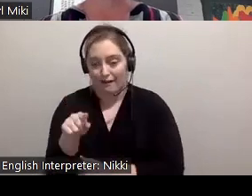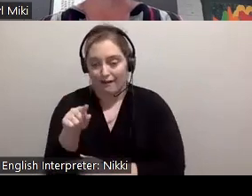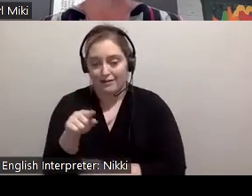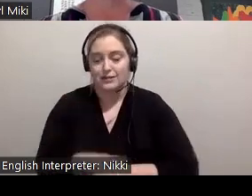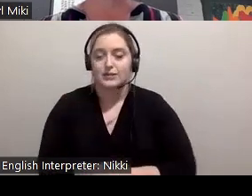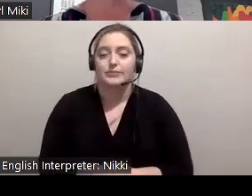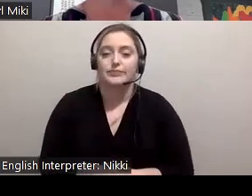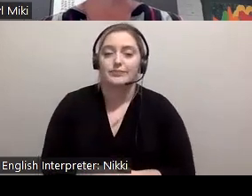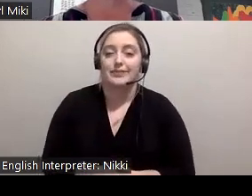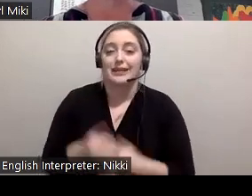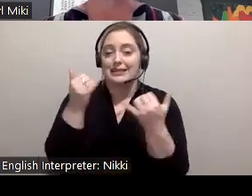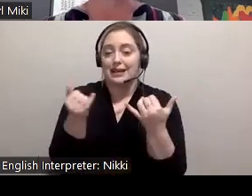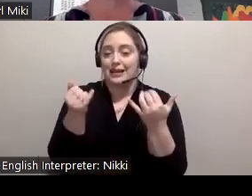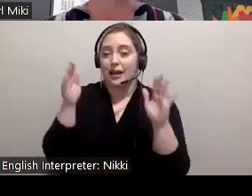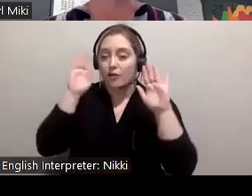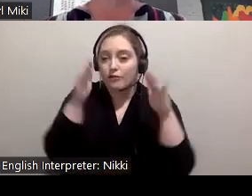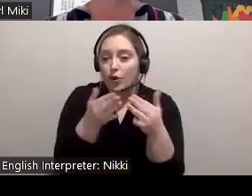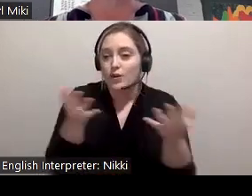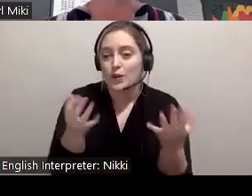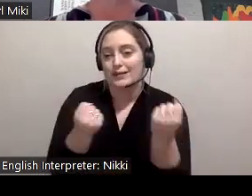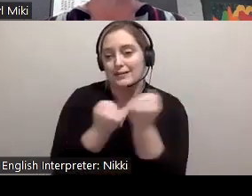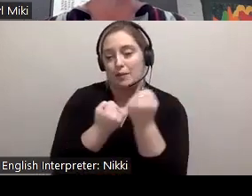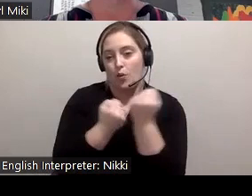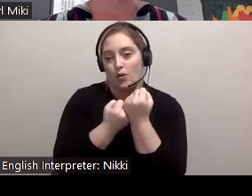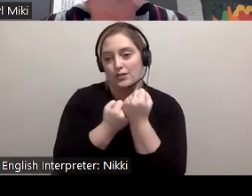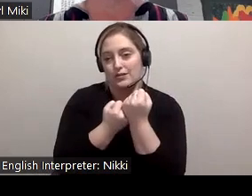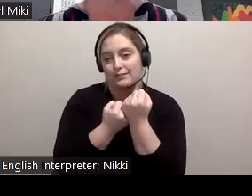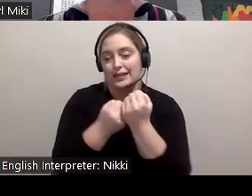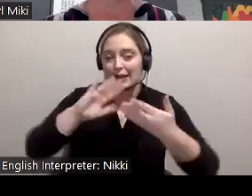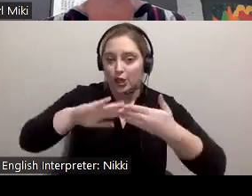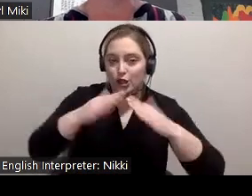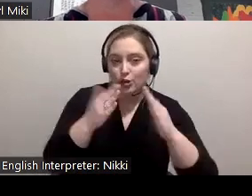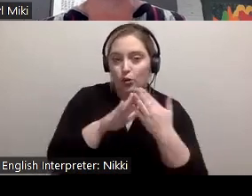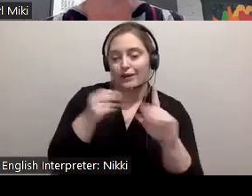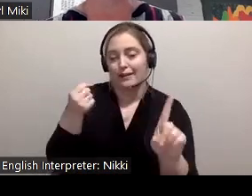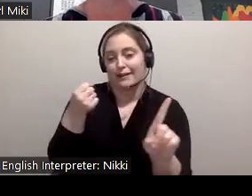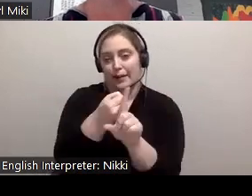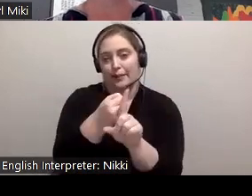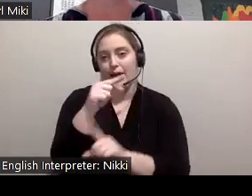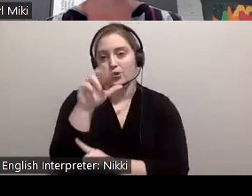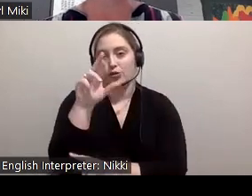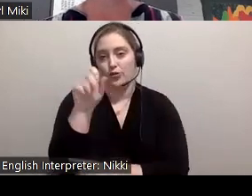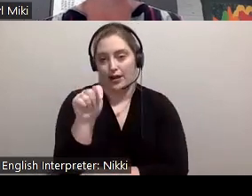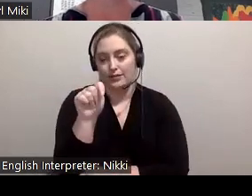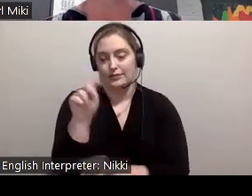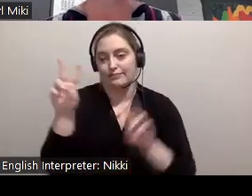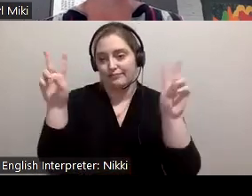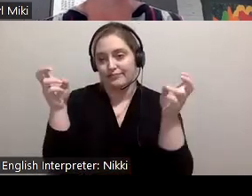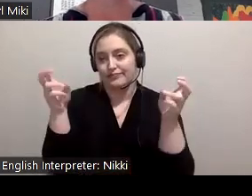we're gonna be focusing on the Support - Community Impact grant.